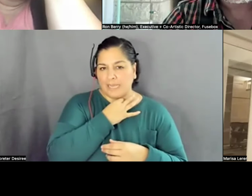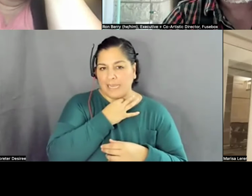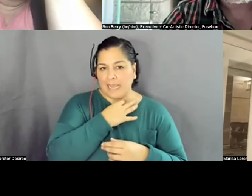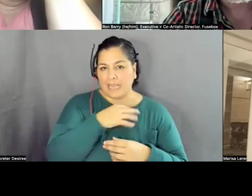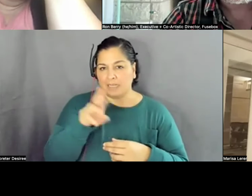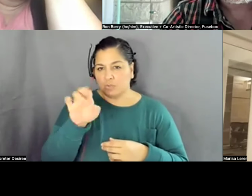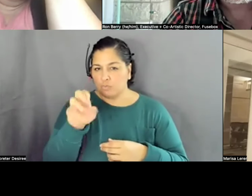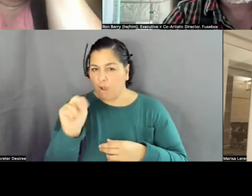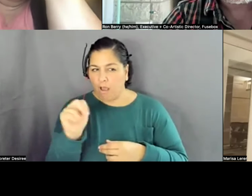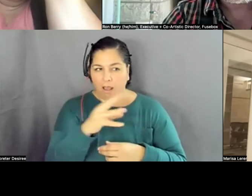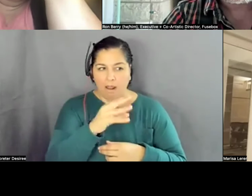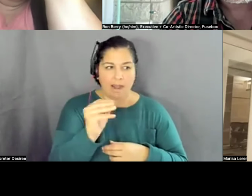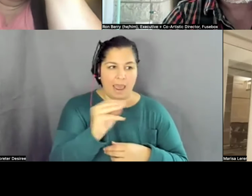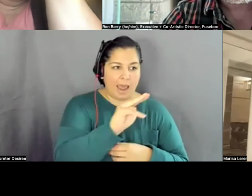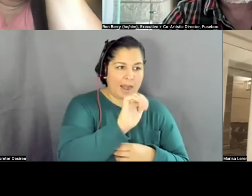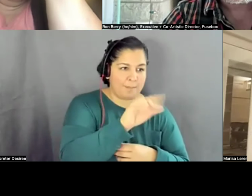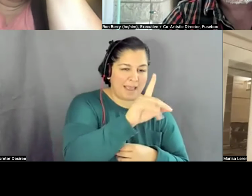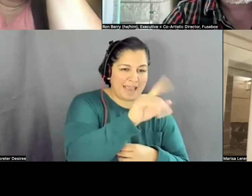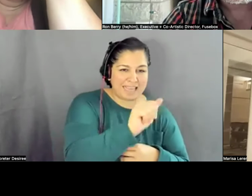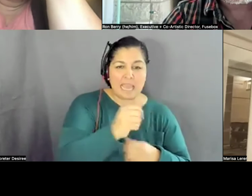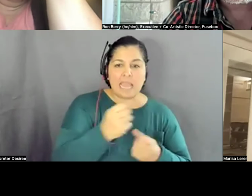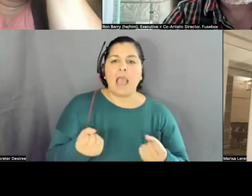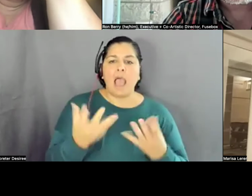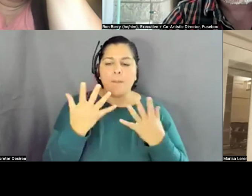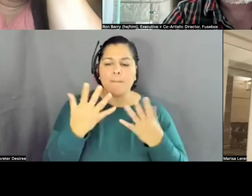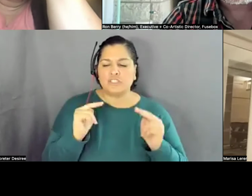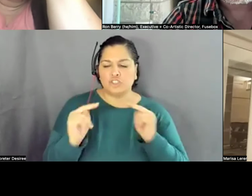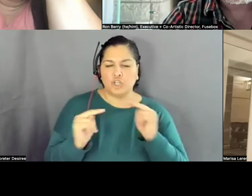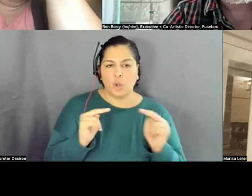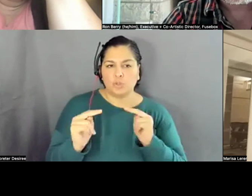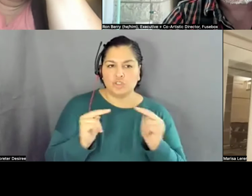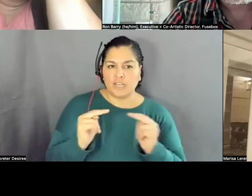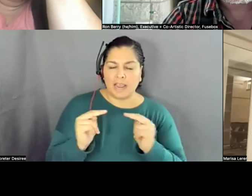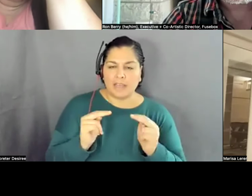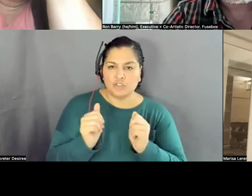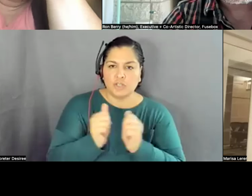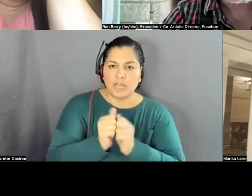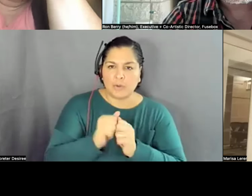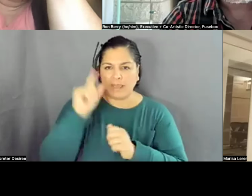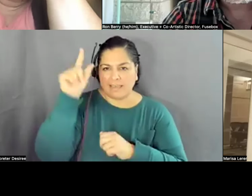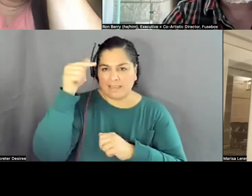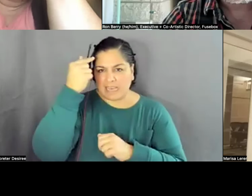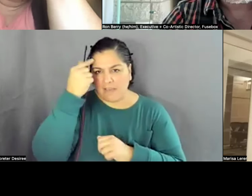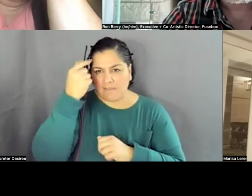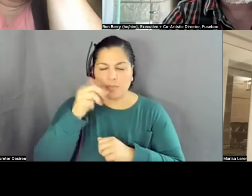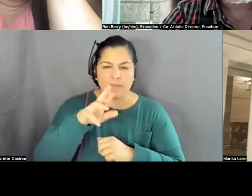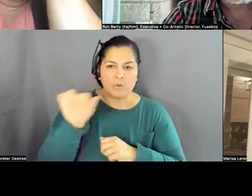how much, negotiation that you need to do with government and other entities. To realize your practices.